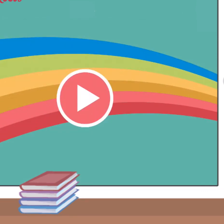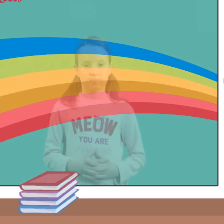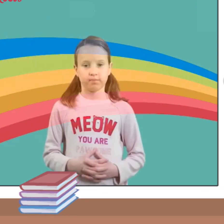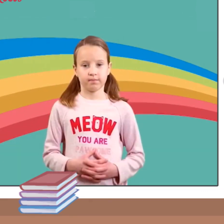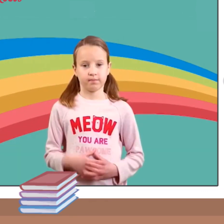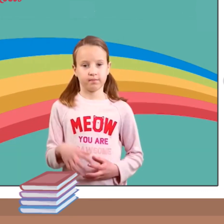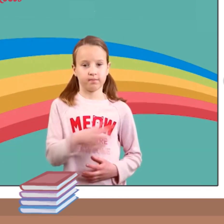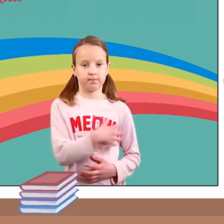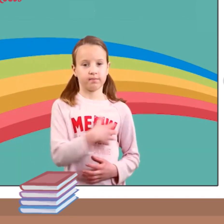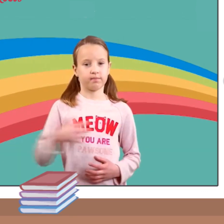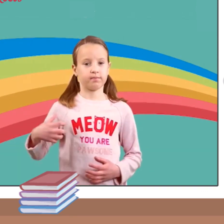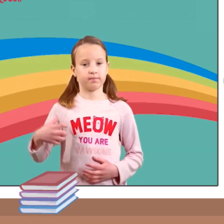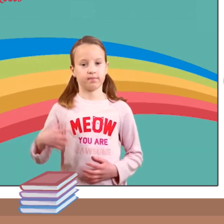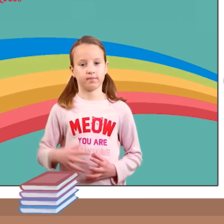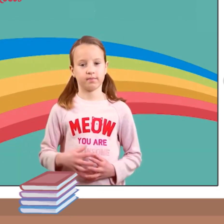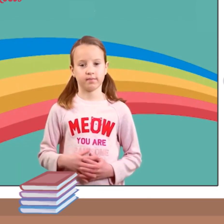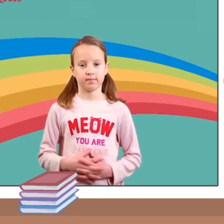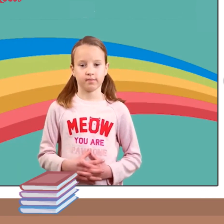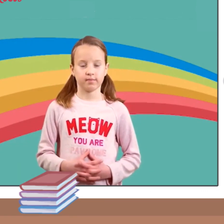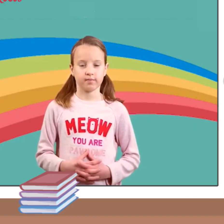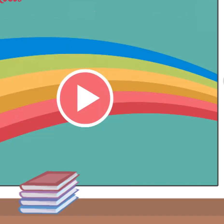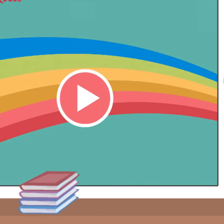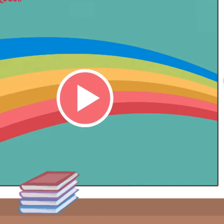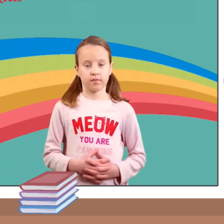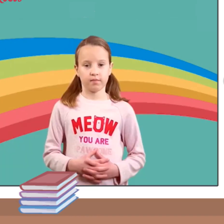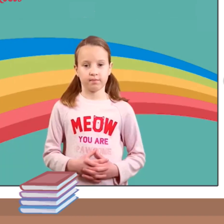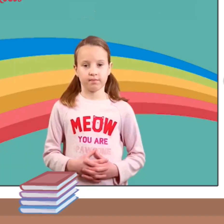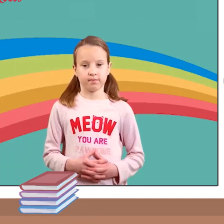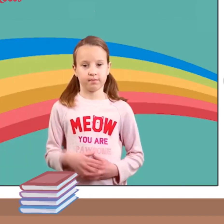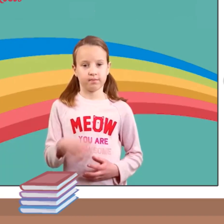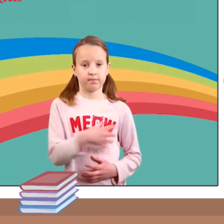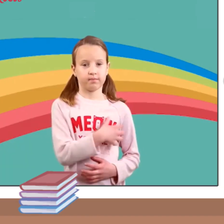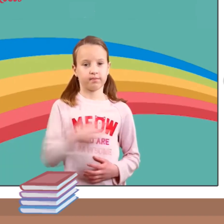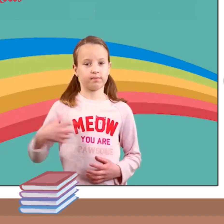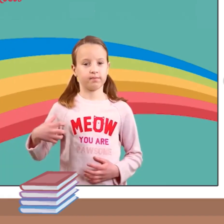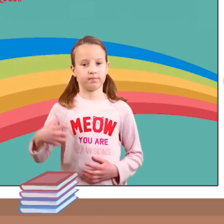Zebra